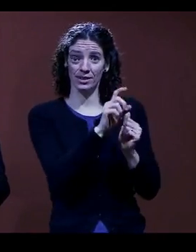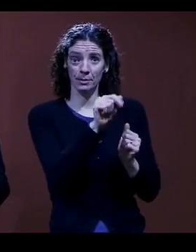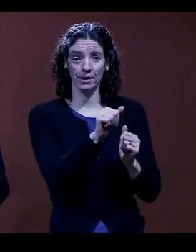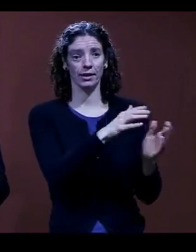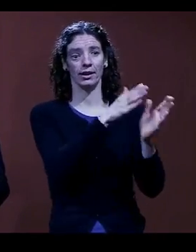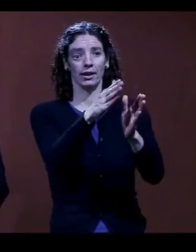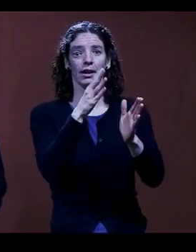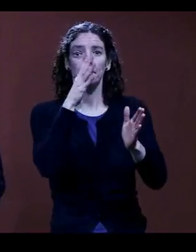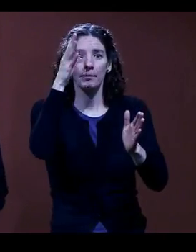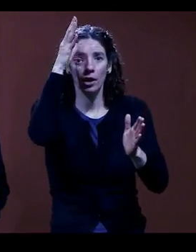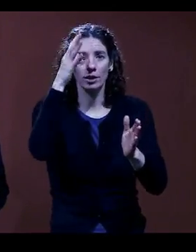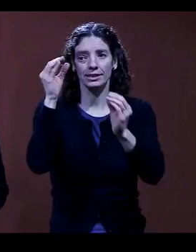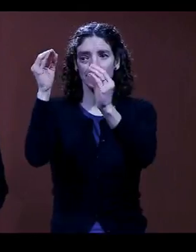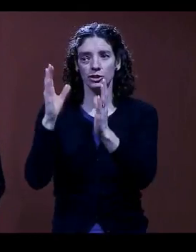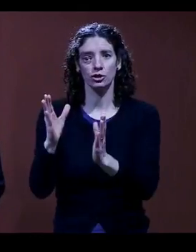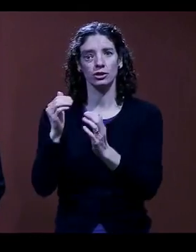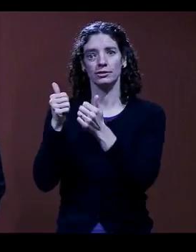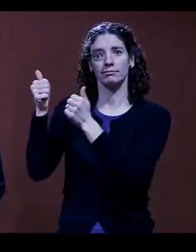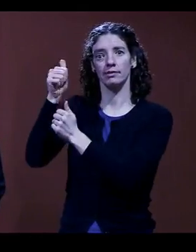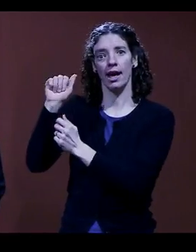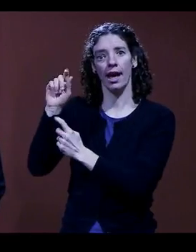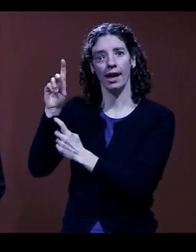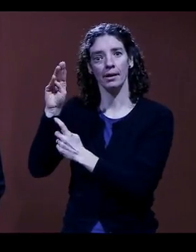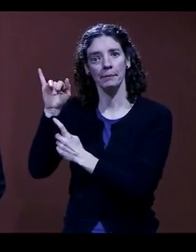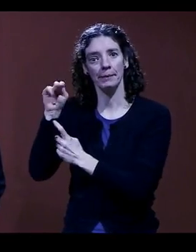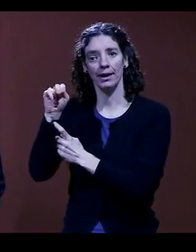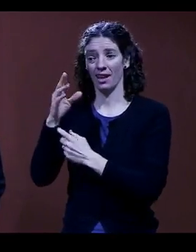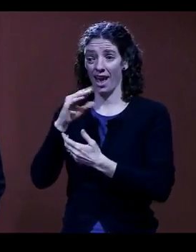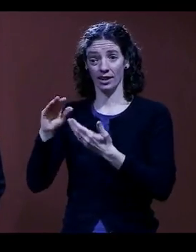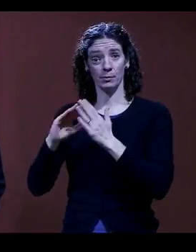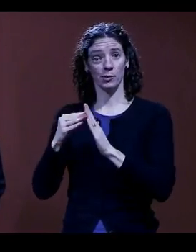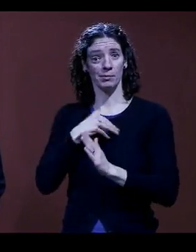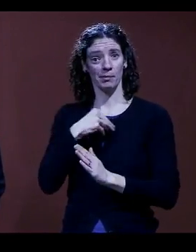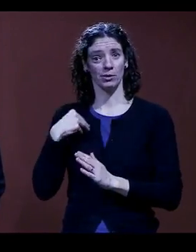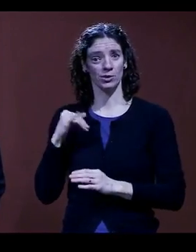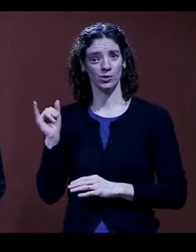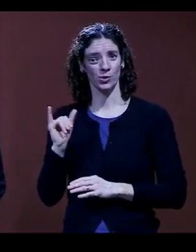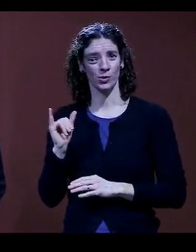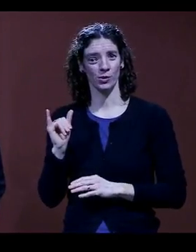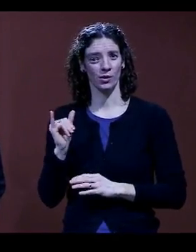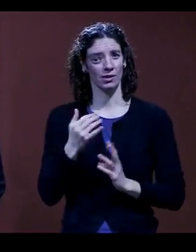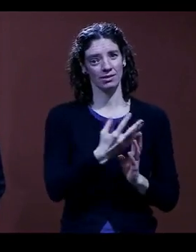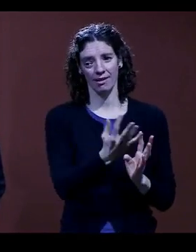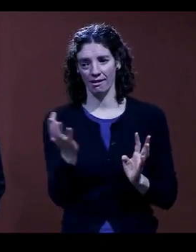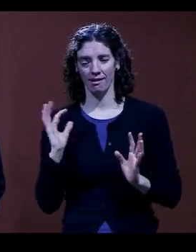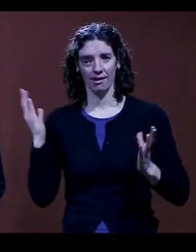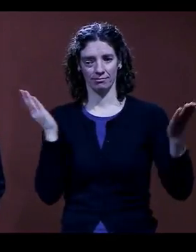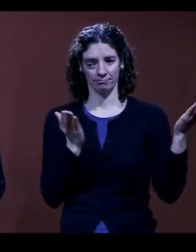administrators, community members. As you're acquiring your secondary transition data